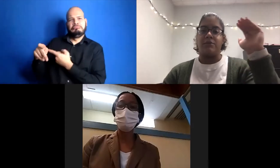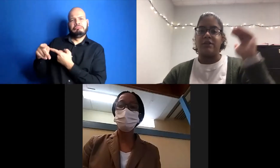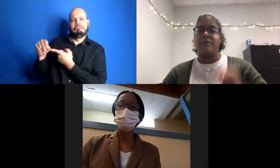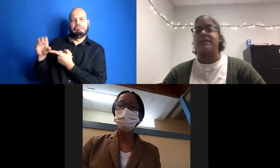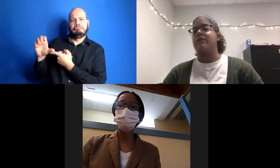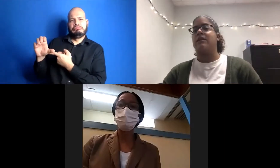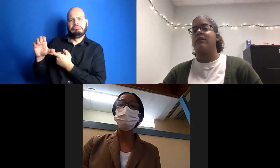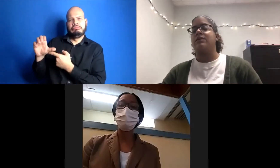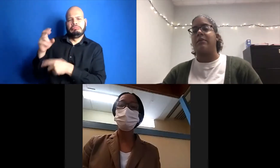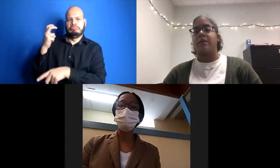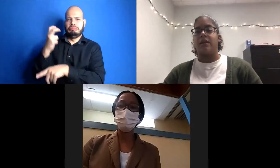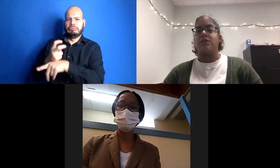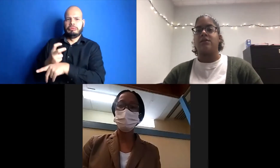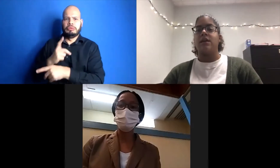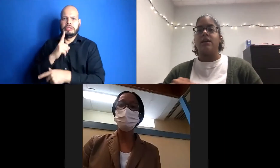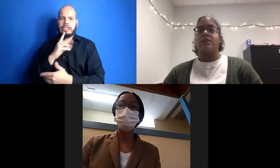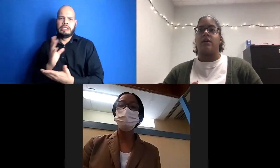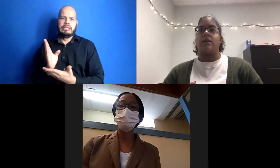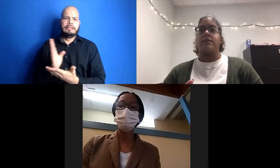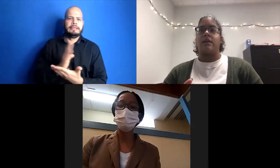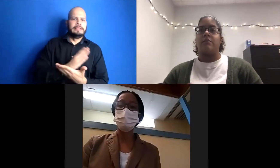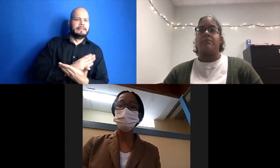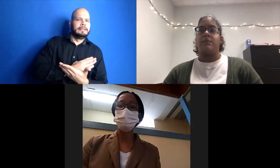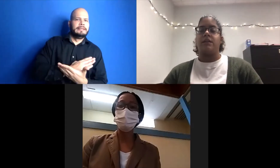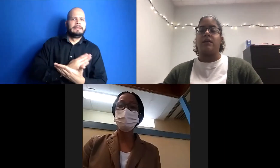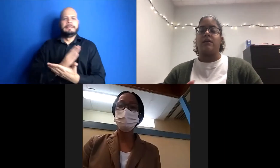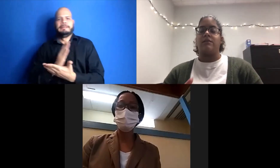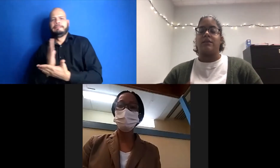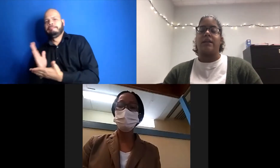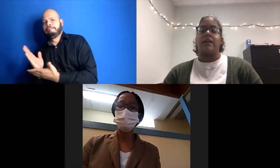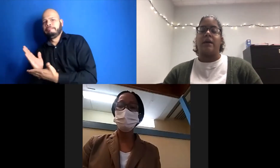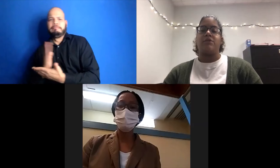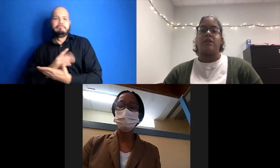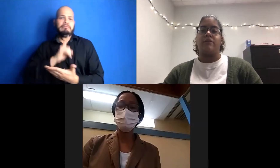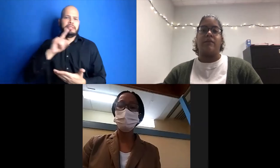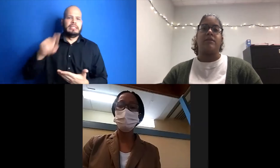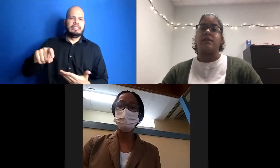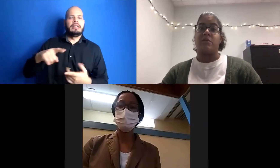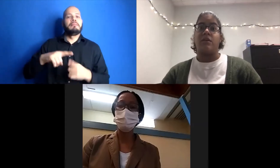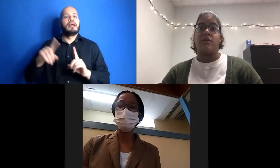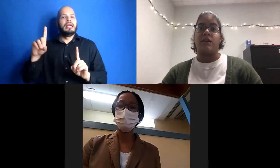specific on those applications as well as um clicking an option if you have a disability or not